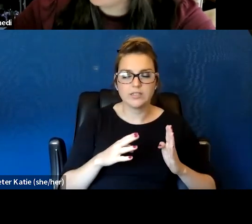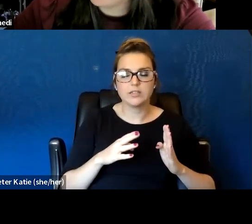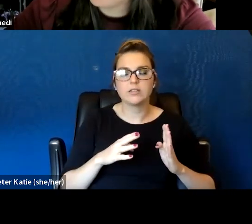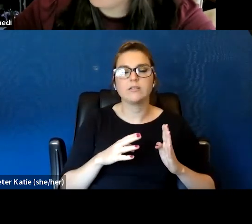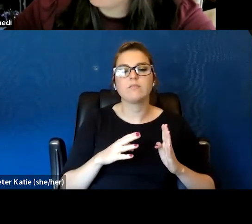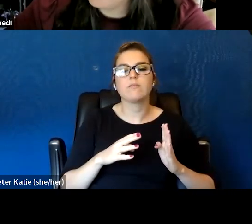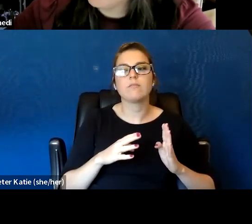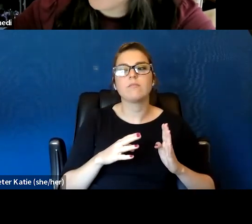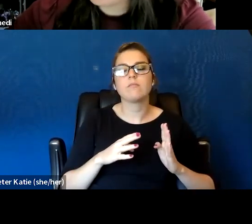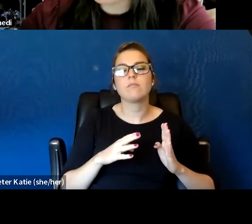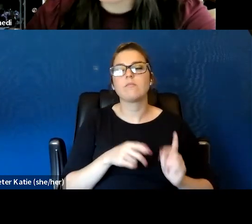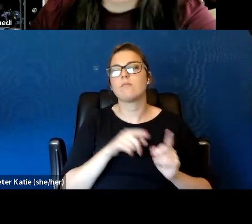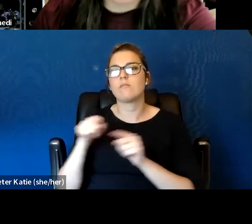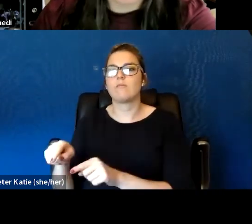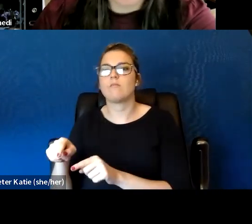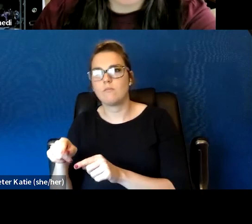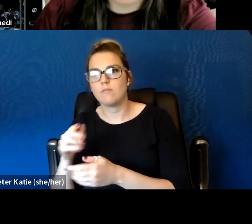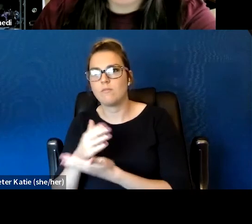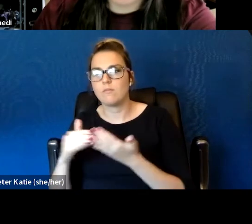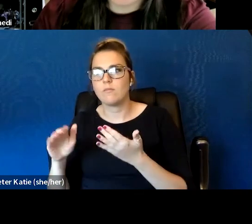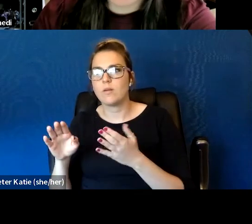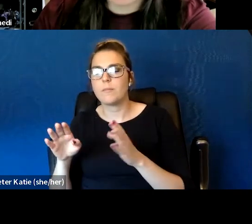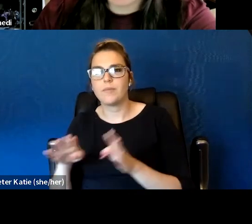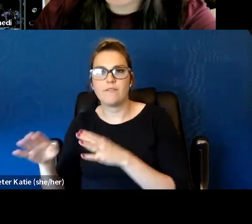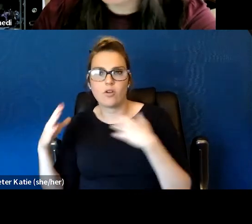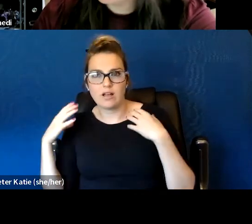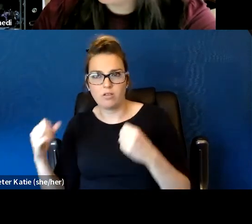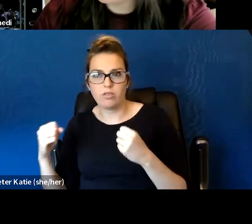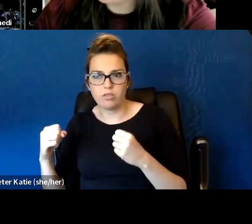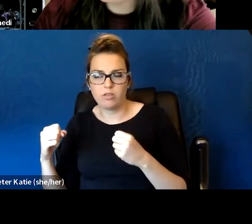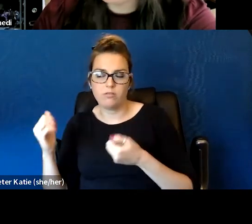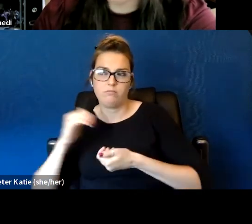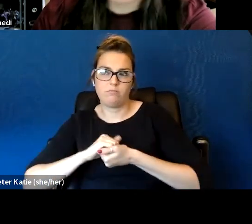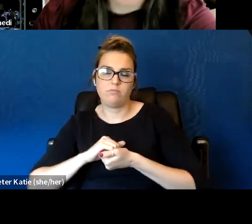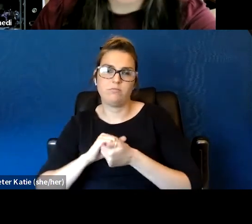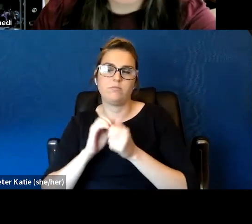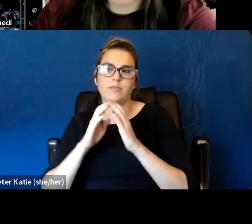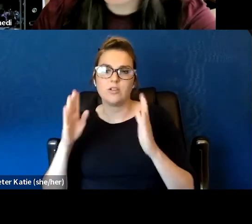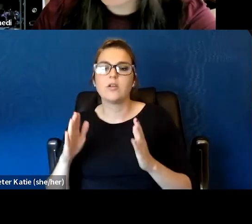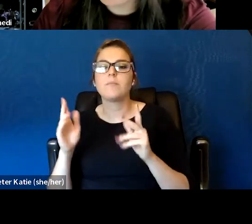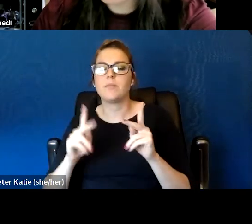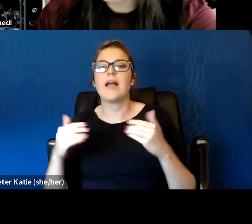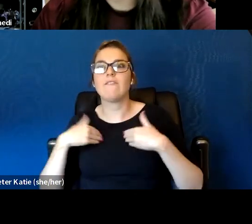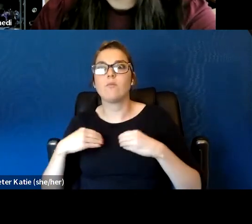And so there are fewer options for like less intensive interventions for folks that are housed, but need some level of support.